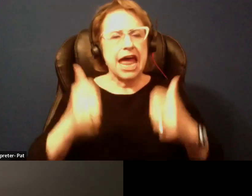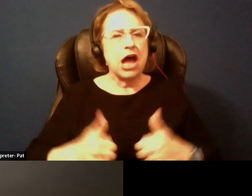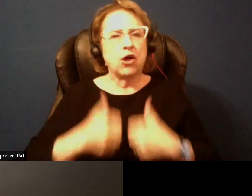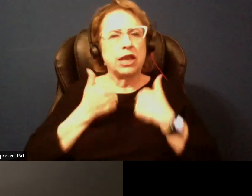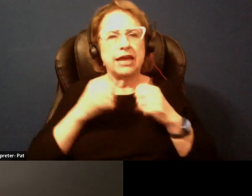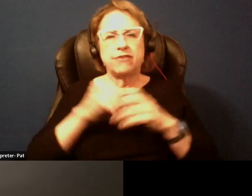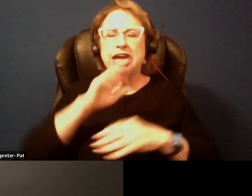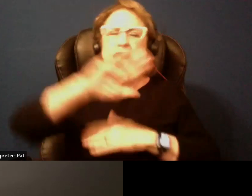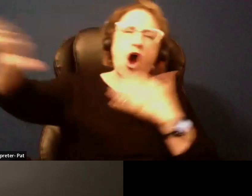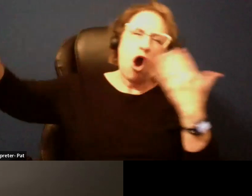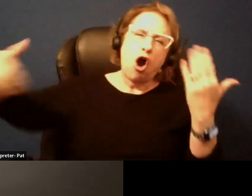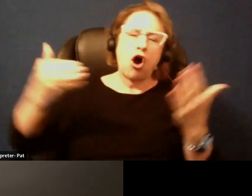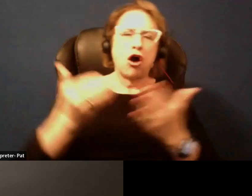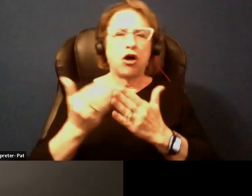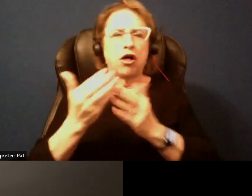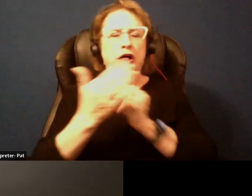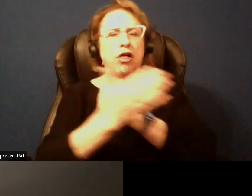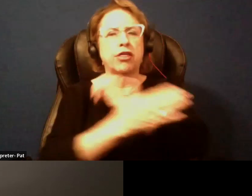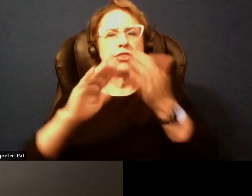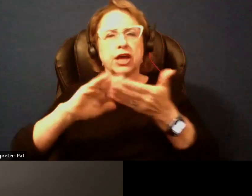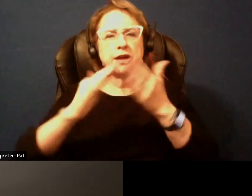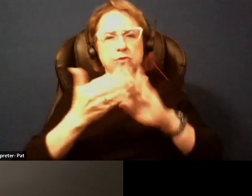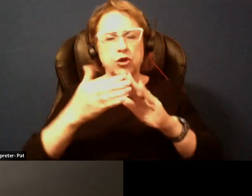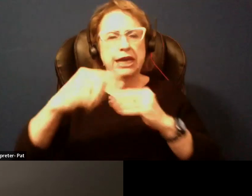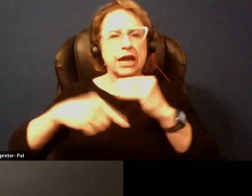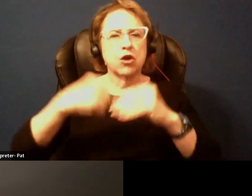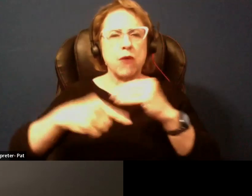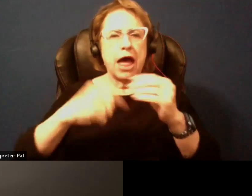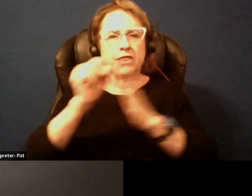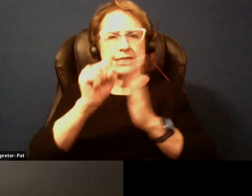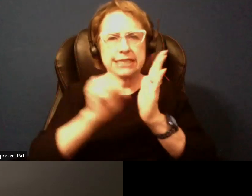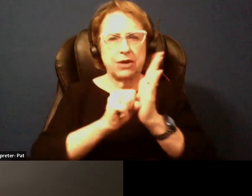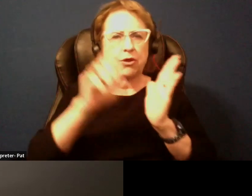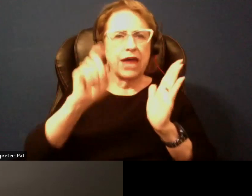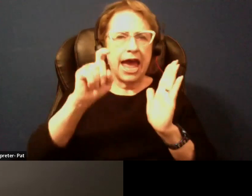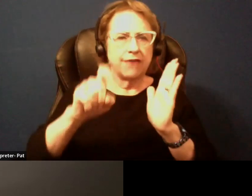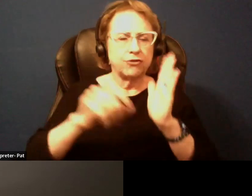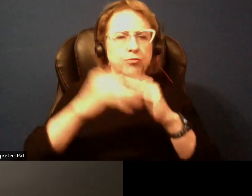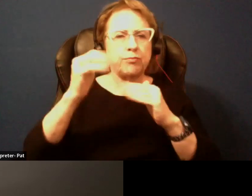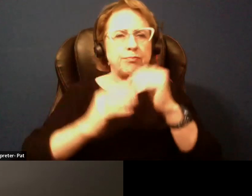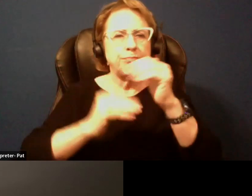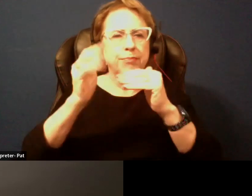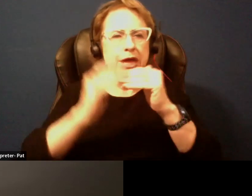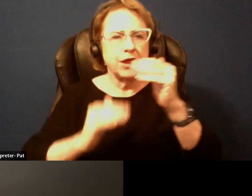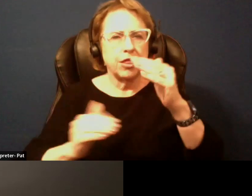around the state where they're going to have to build out the local networks. So they over the